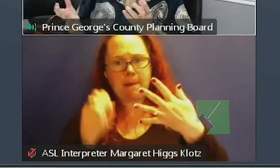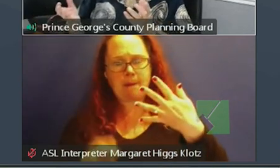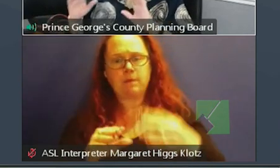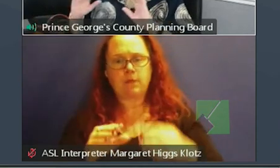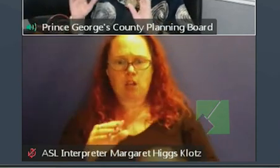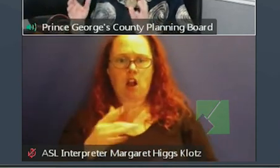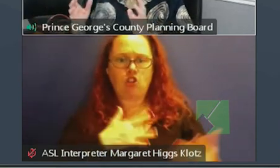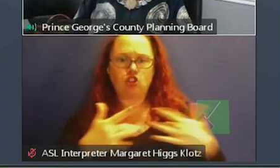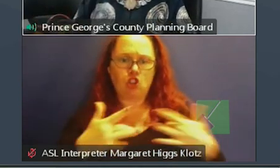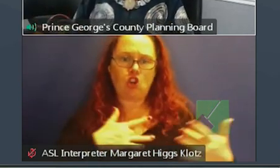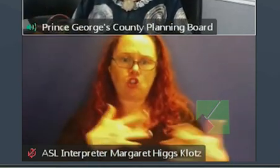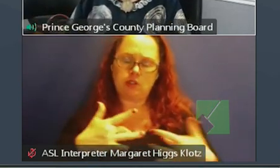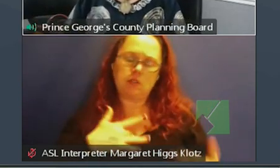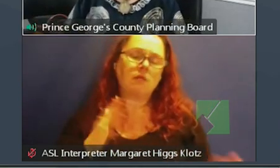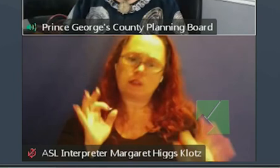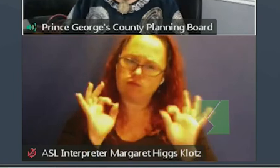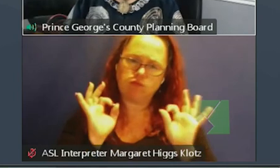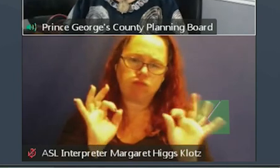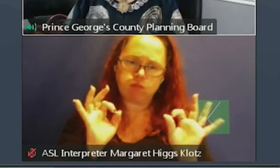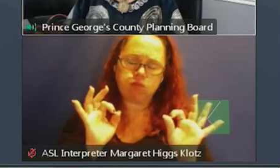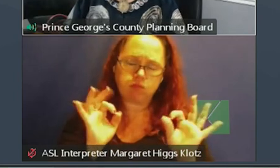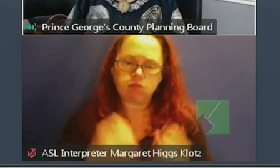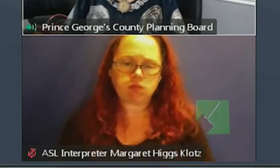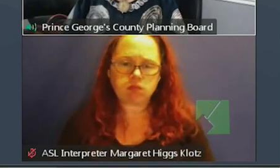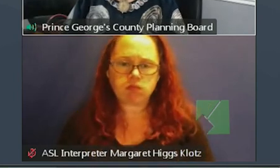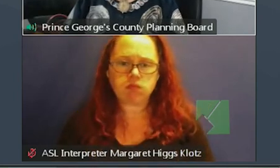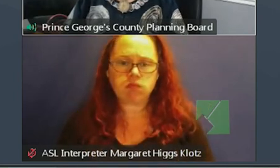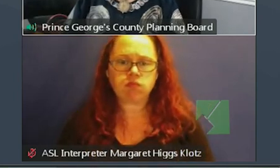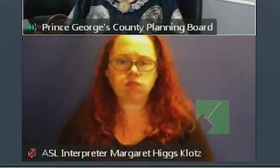which is fine because that's your right, that's your due process, right?